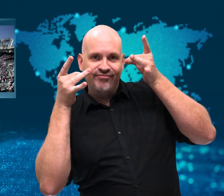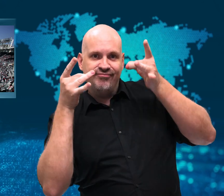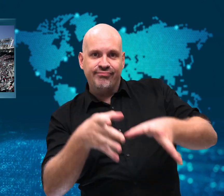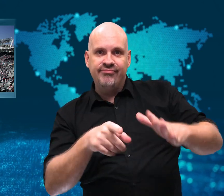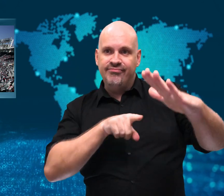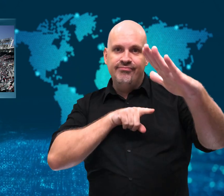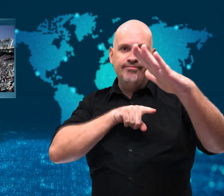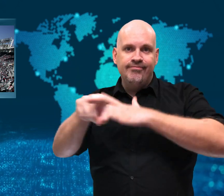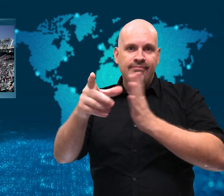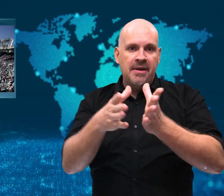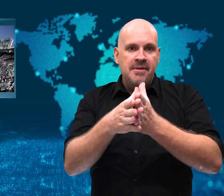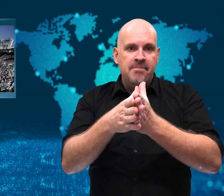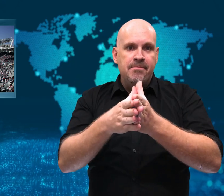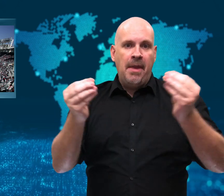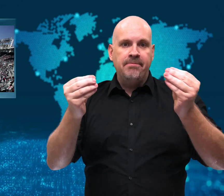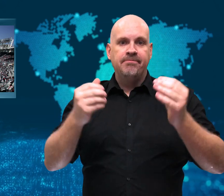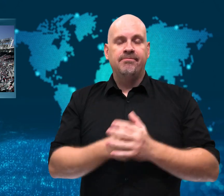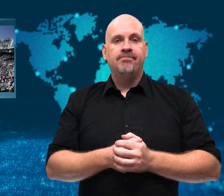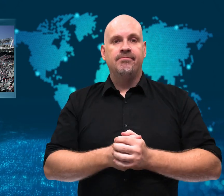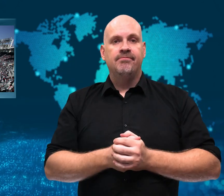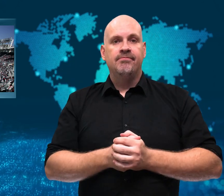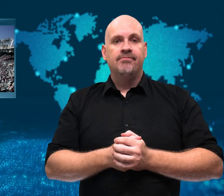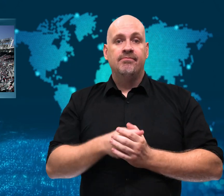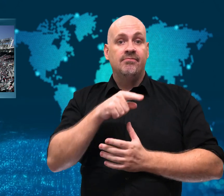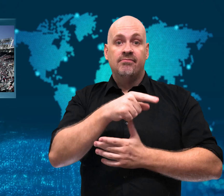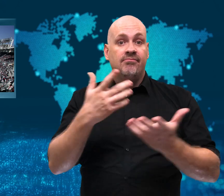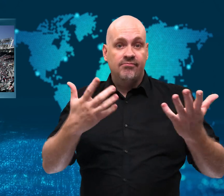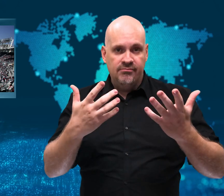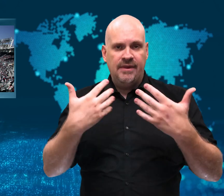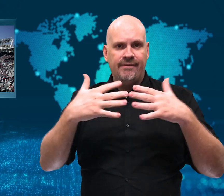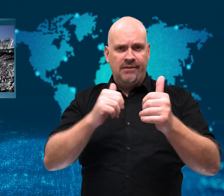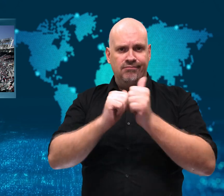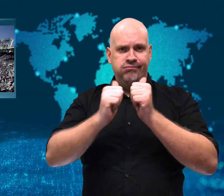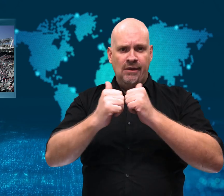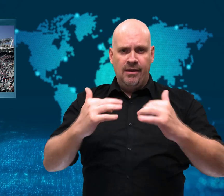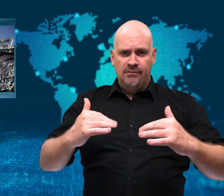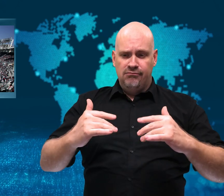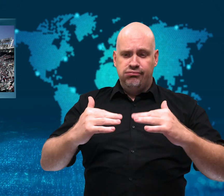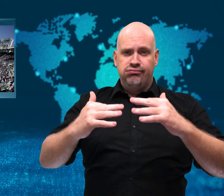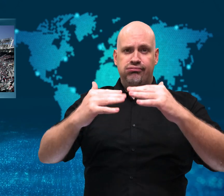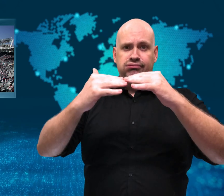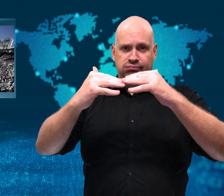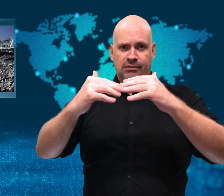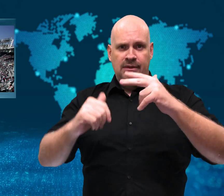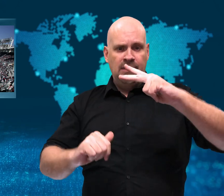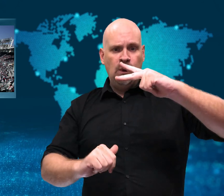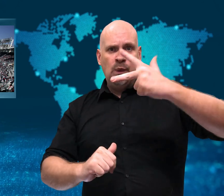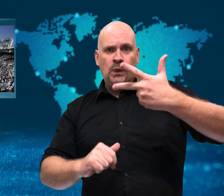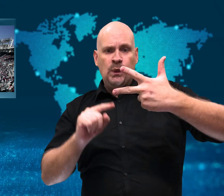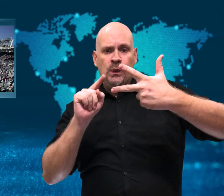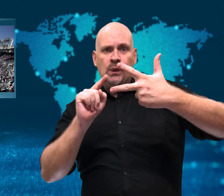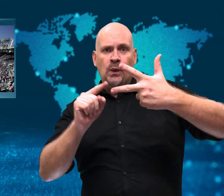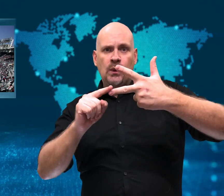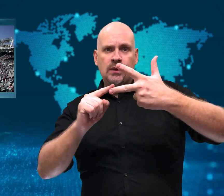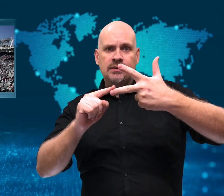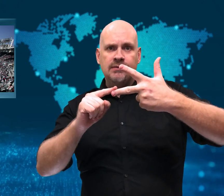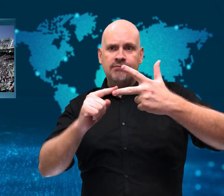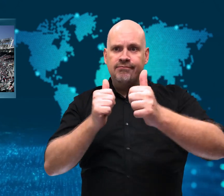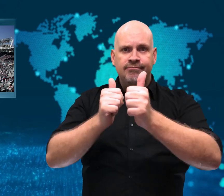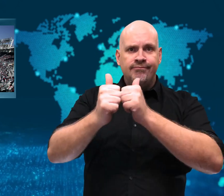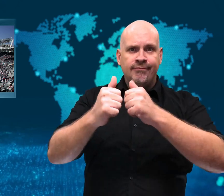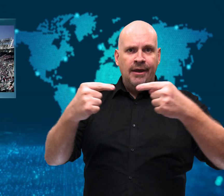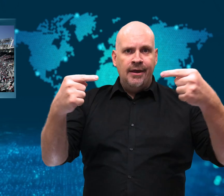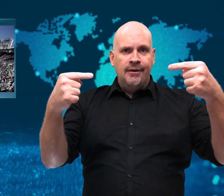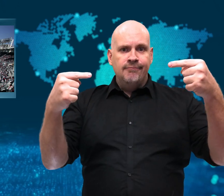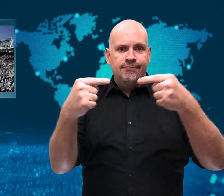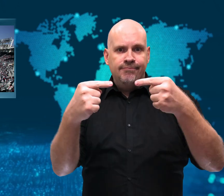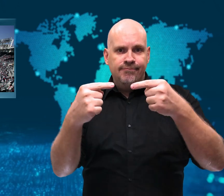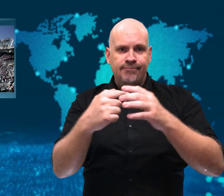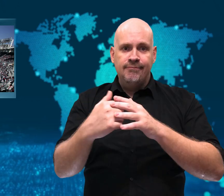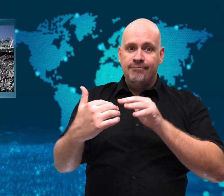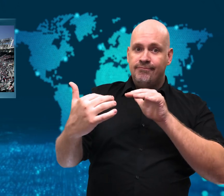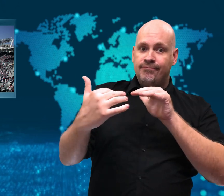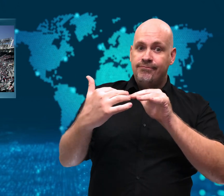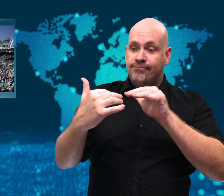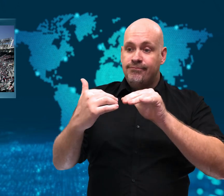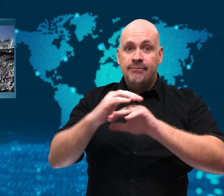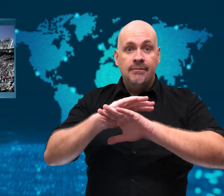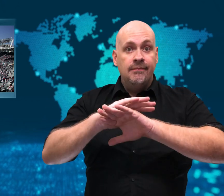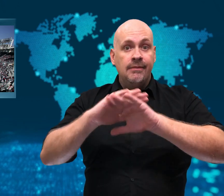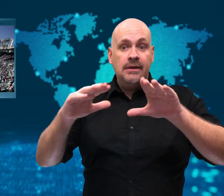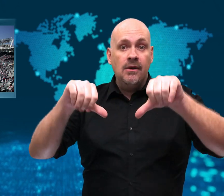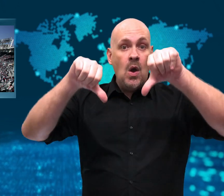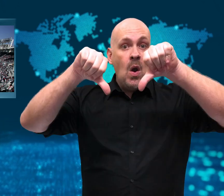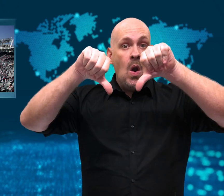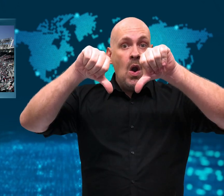They left the team after losing to Colombia in the bronze medal game.